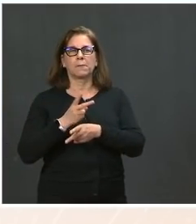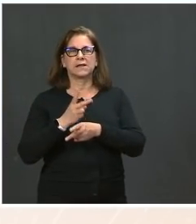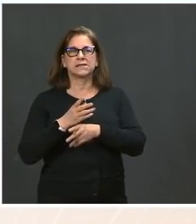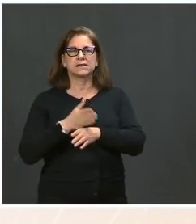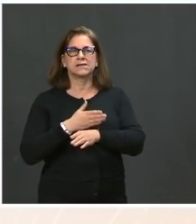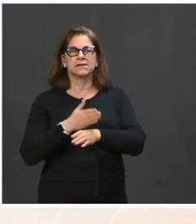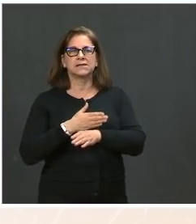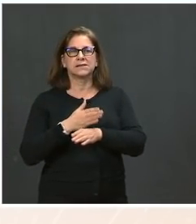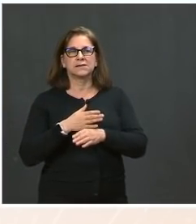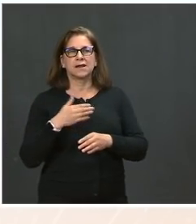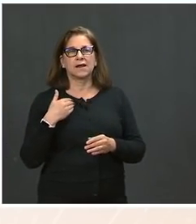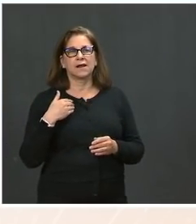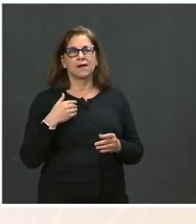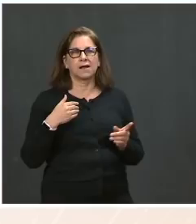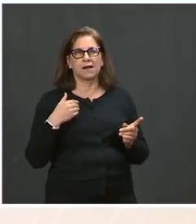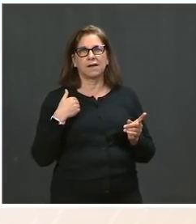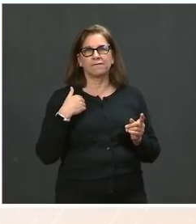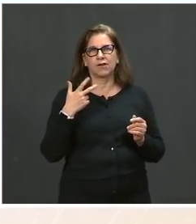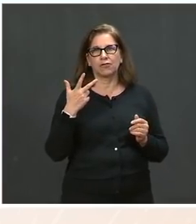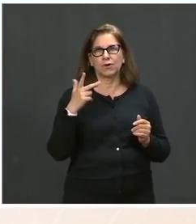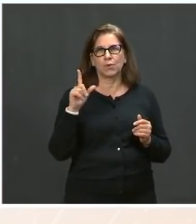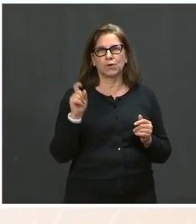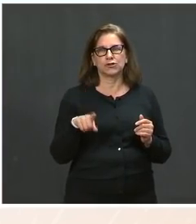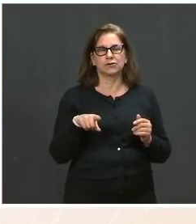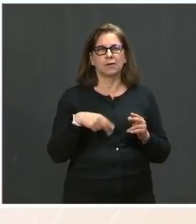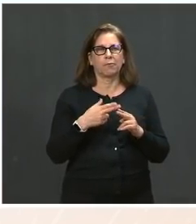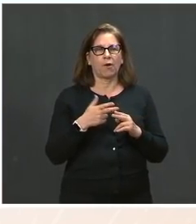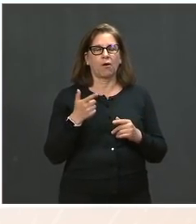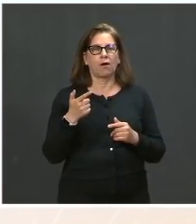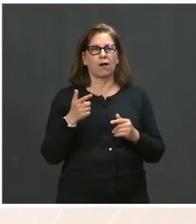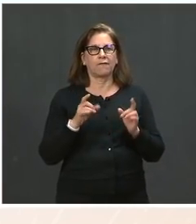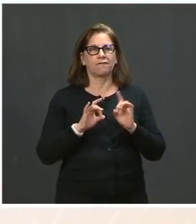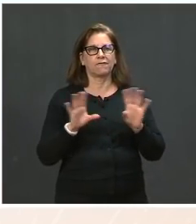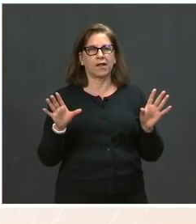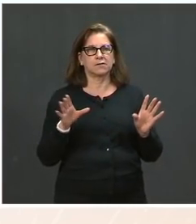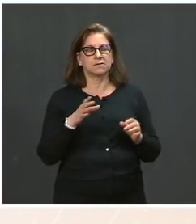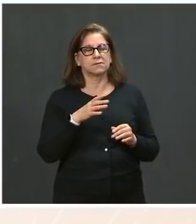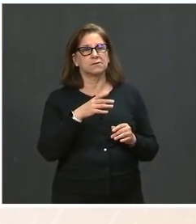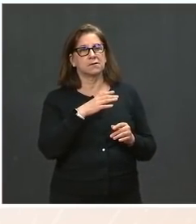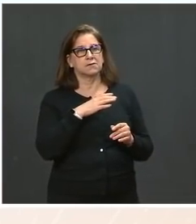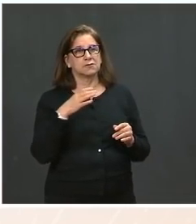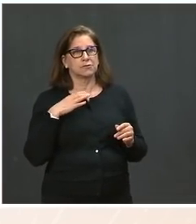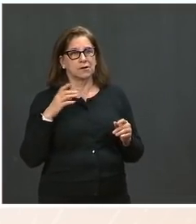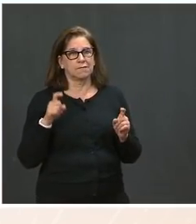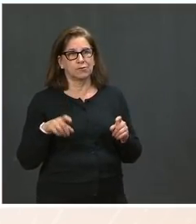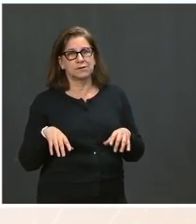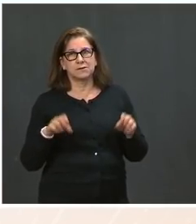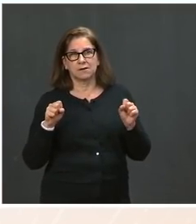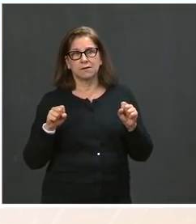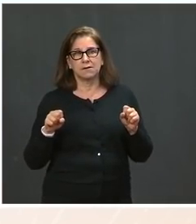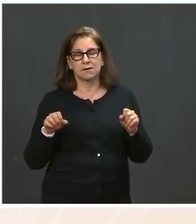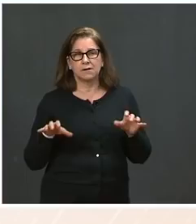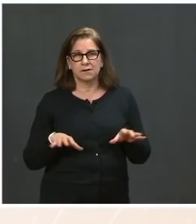Does President Biden have a deadline for Congress to act? And if they don't meet that deadline, is he prepared with more executive action?